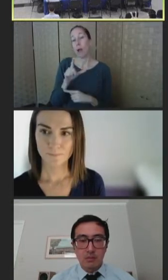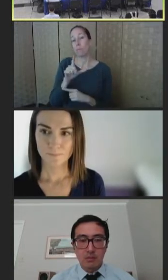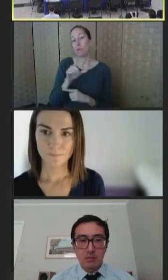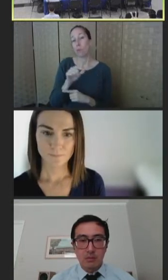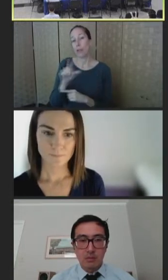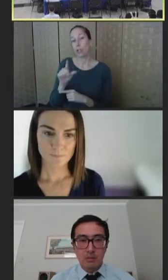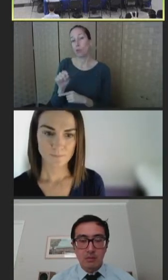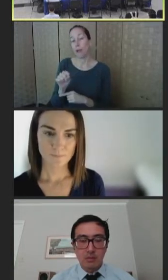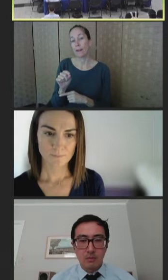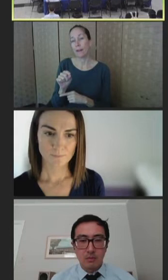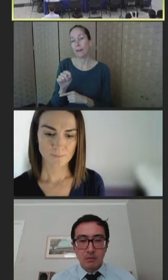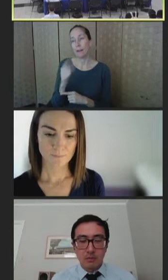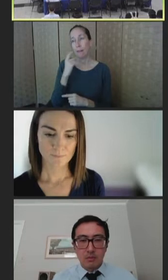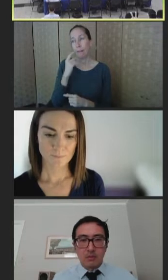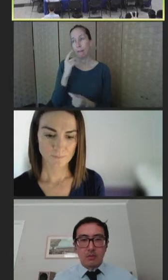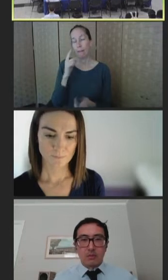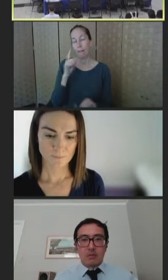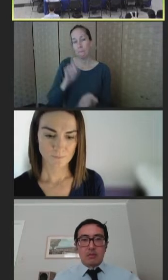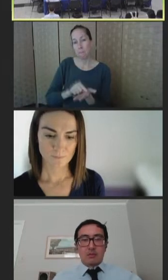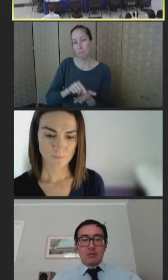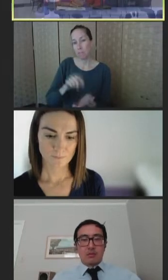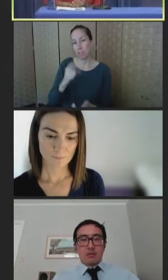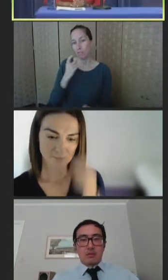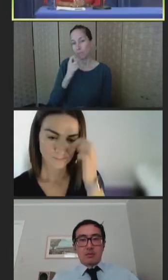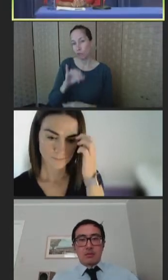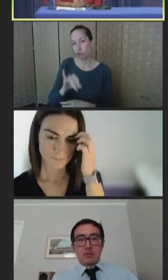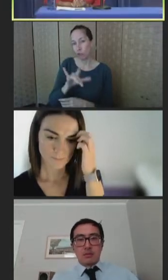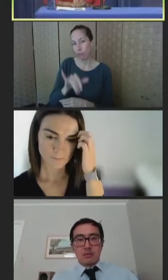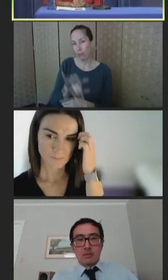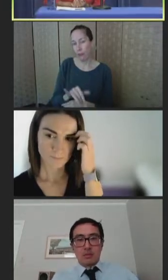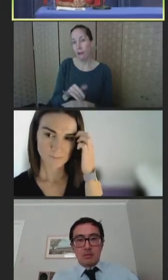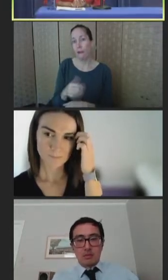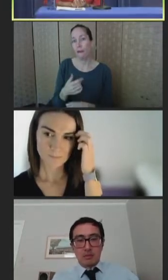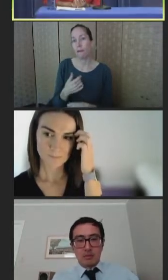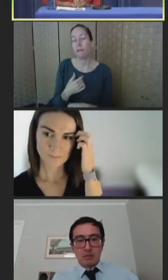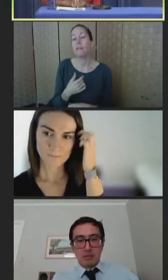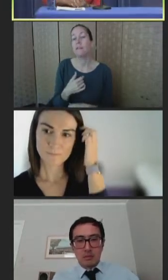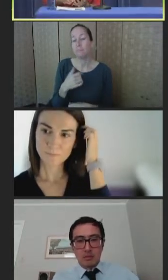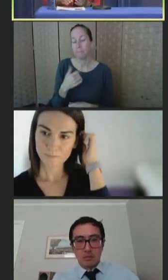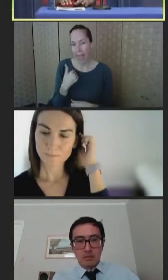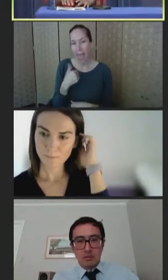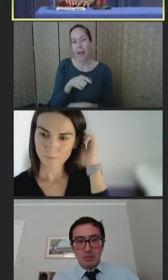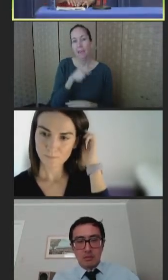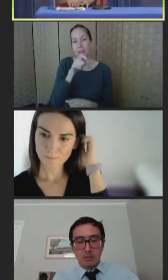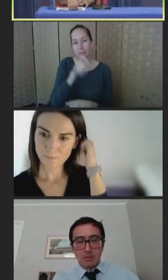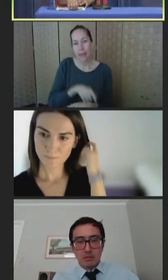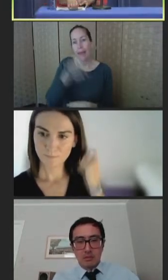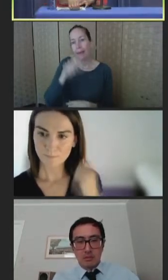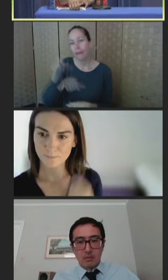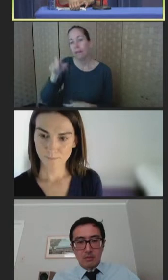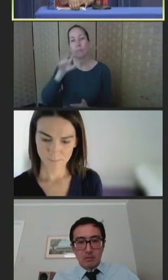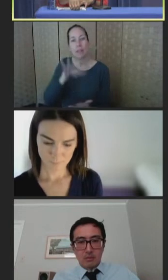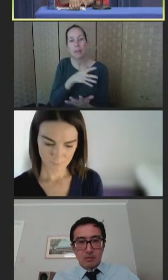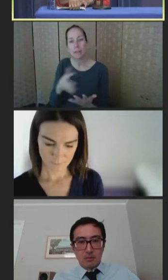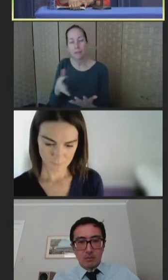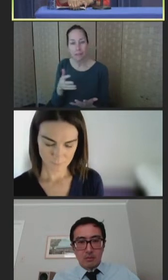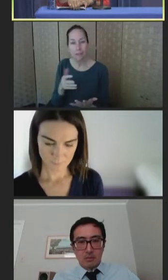was published in July that has extended life tables by age. So, if you contact me after,